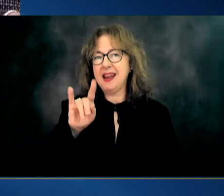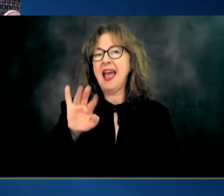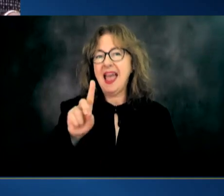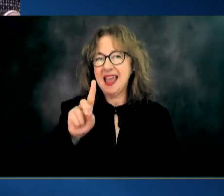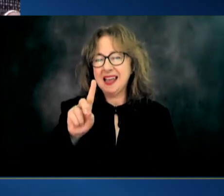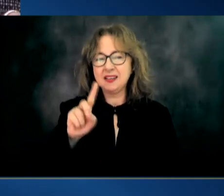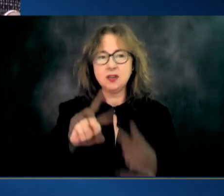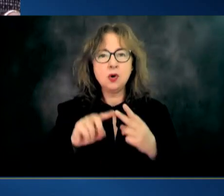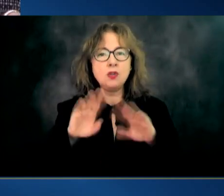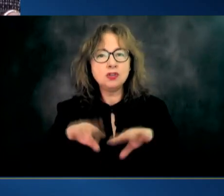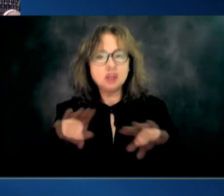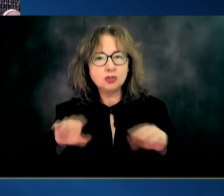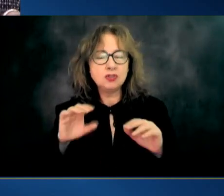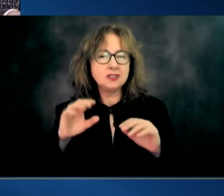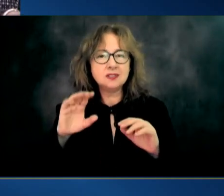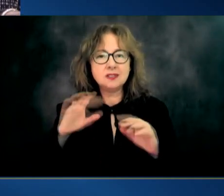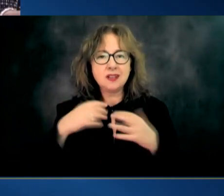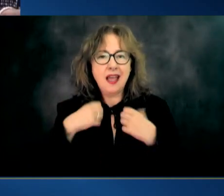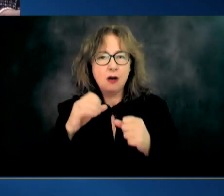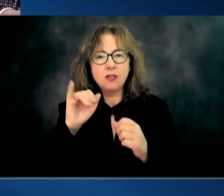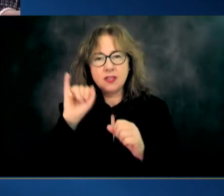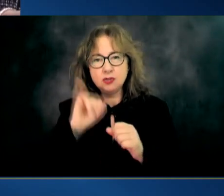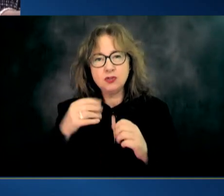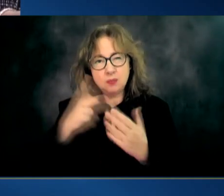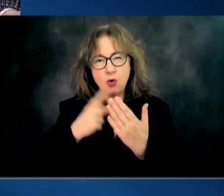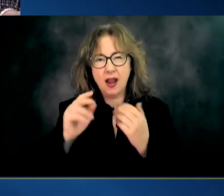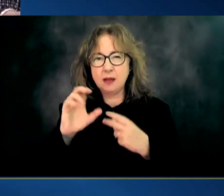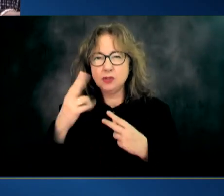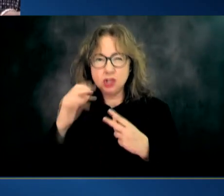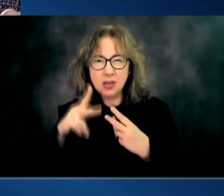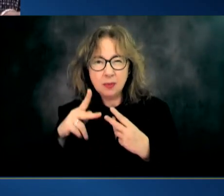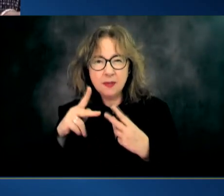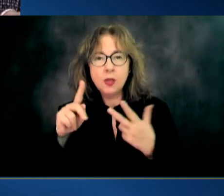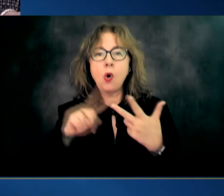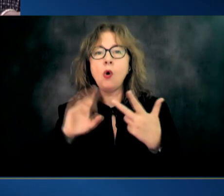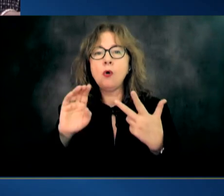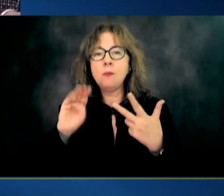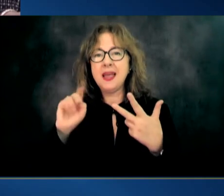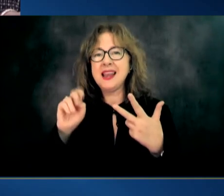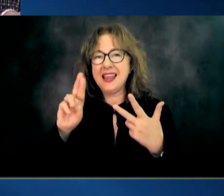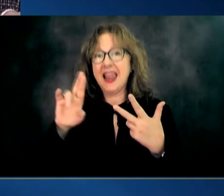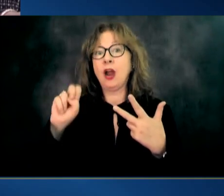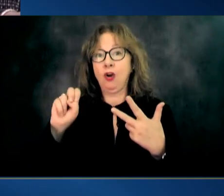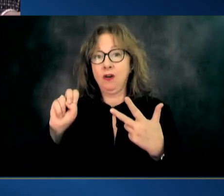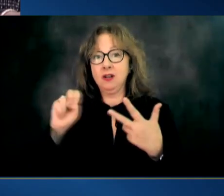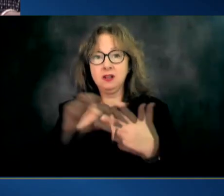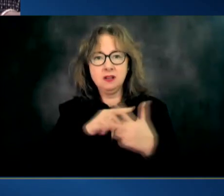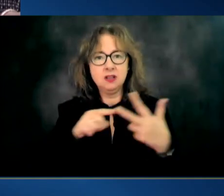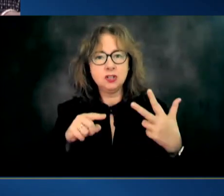or CHIP or Medicare. So, really quite important to CMS from an access to care perspective.